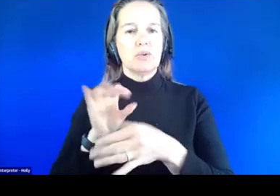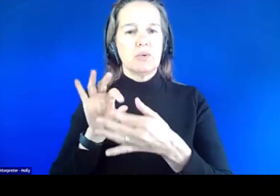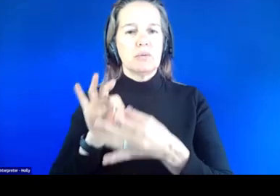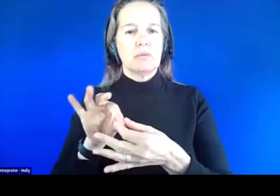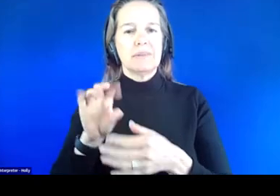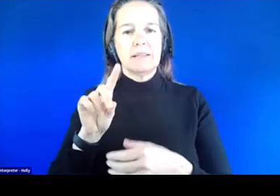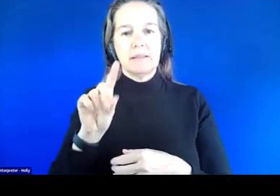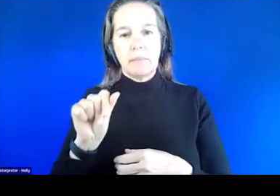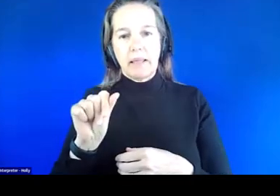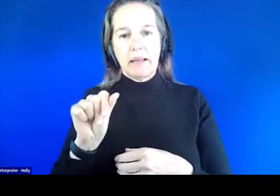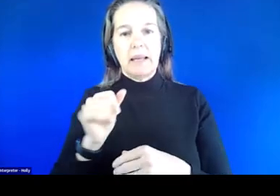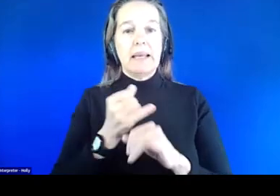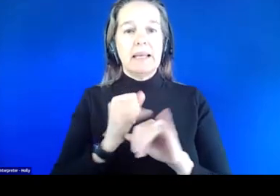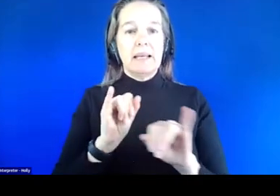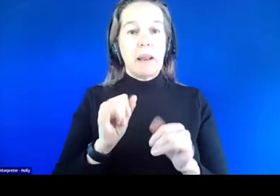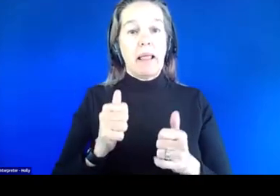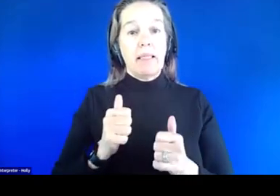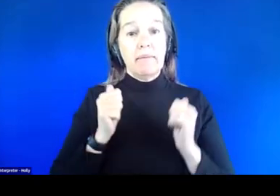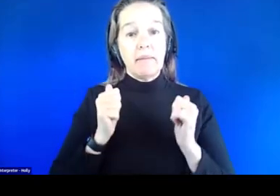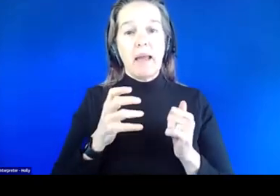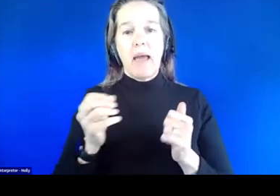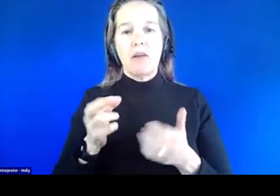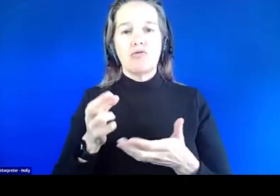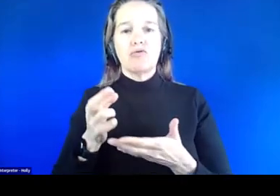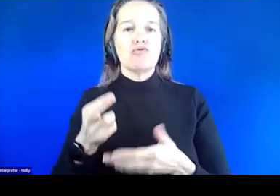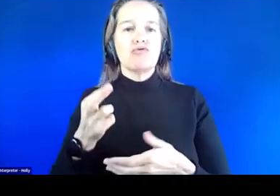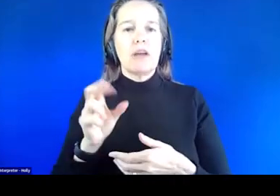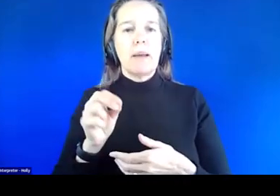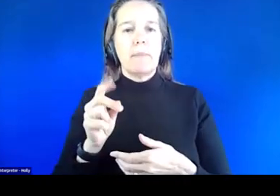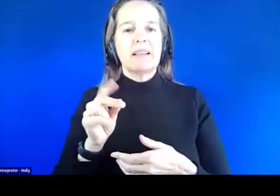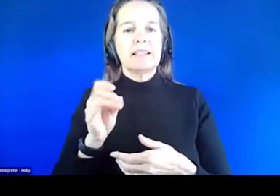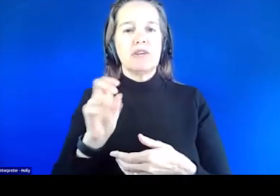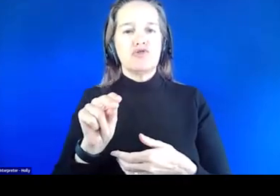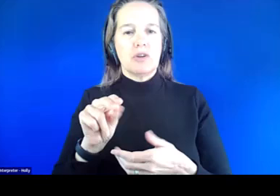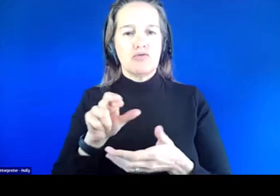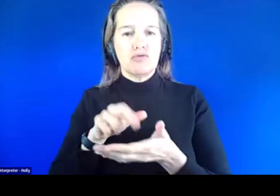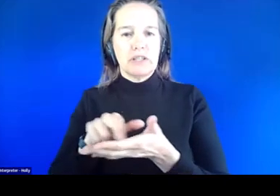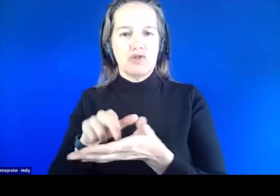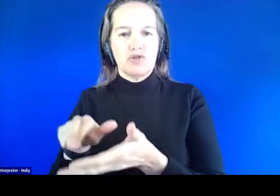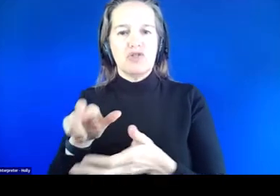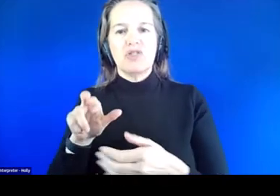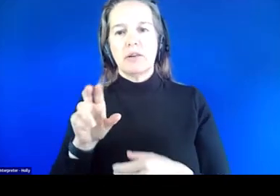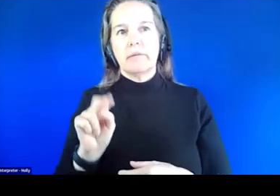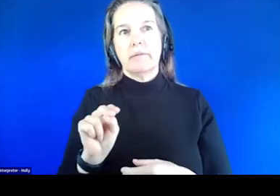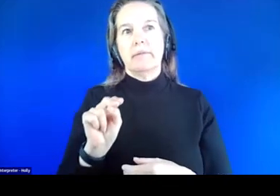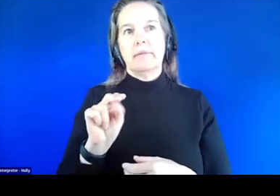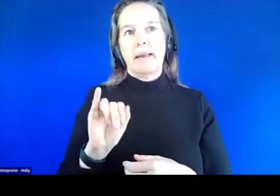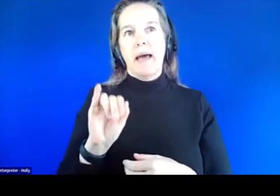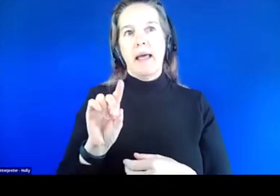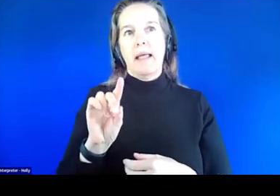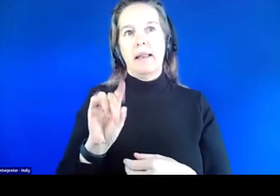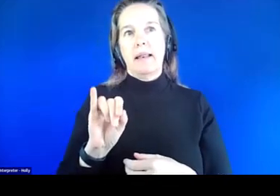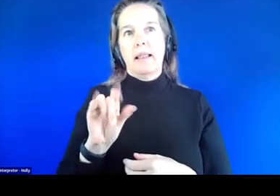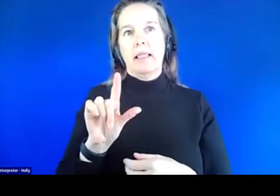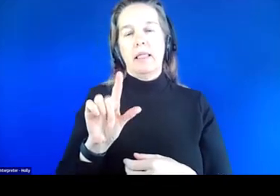Independent Living and Rehabilitation Research or NIDILRR and NIDILRR is a center within